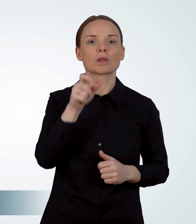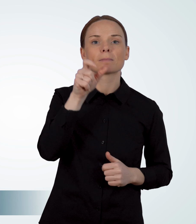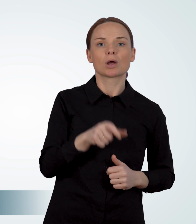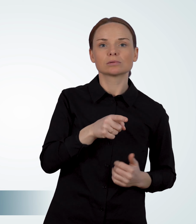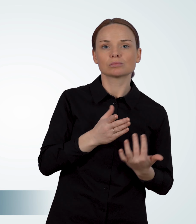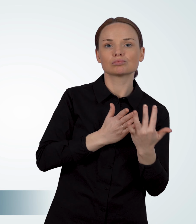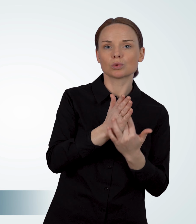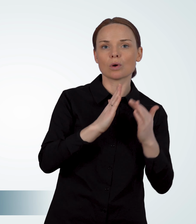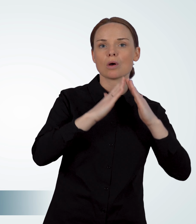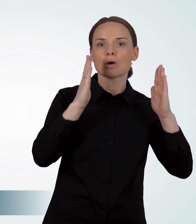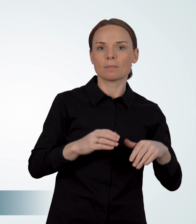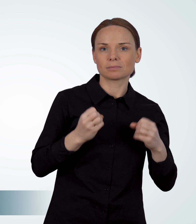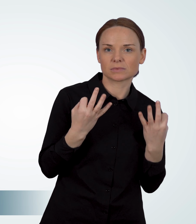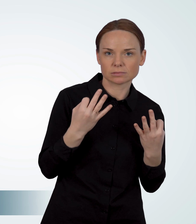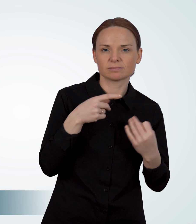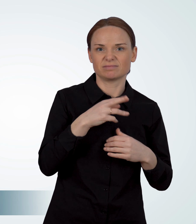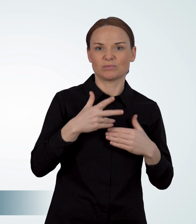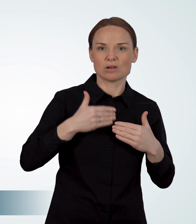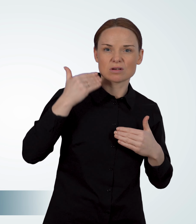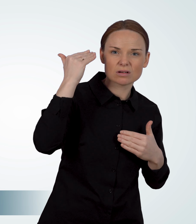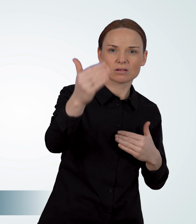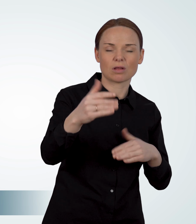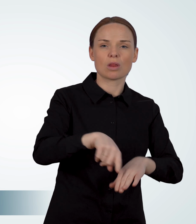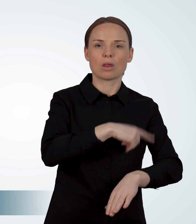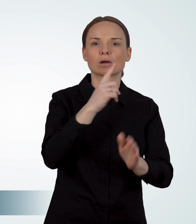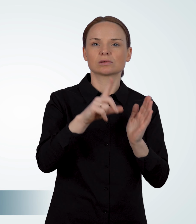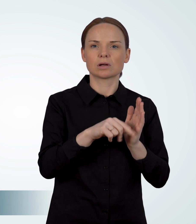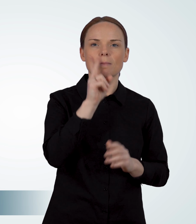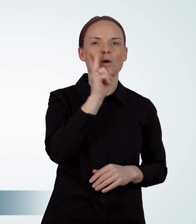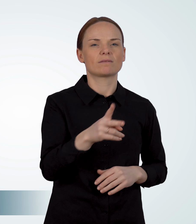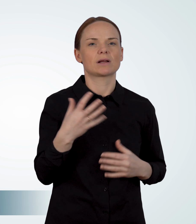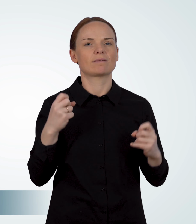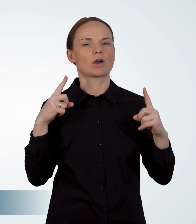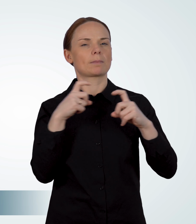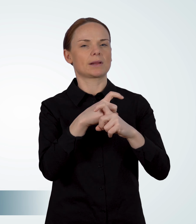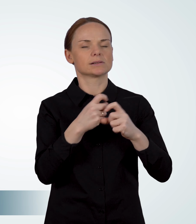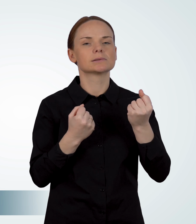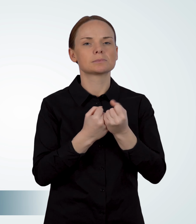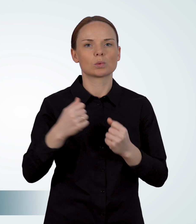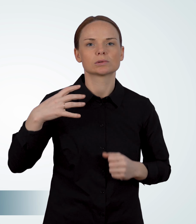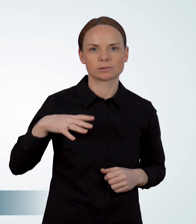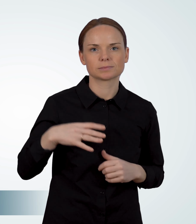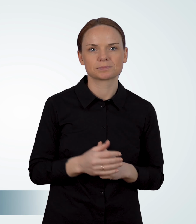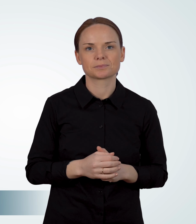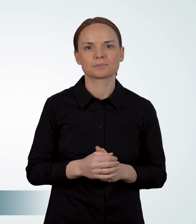People experiencing homelessness over a longer period often have complex support needs that need to be addressed.